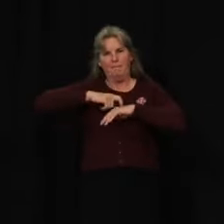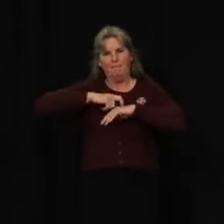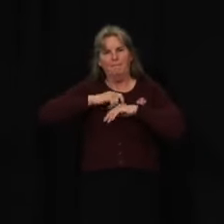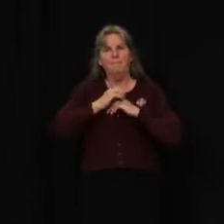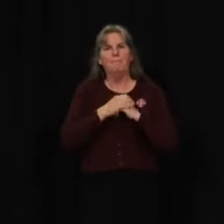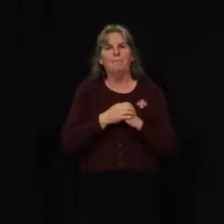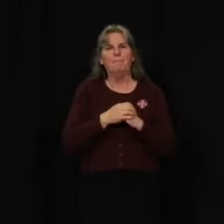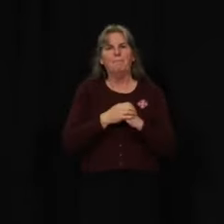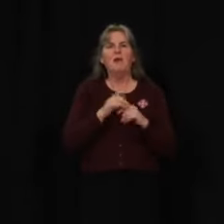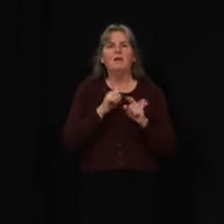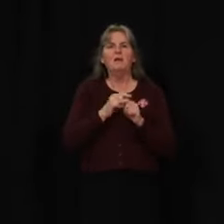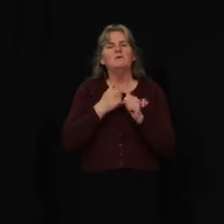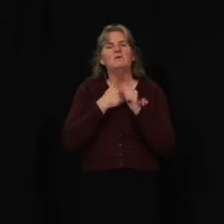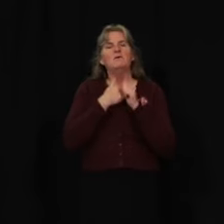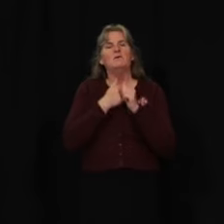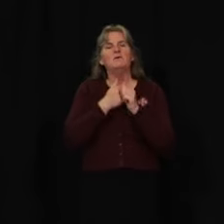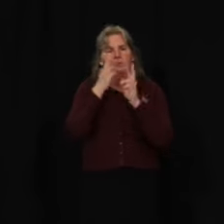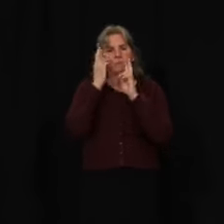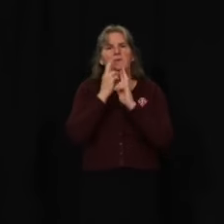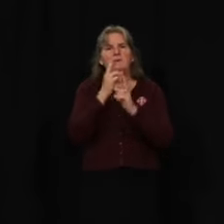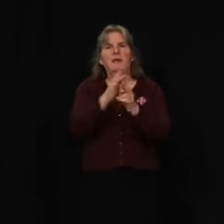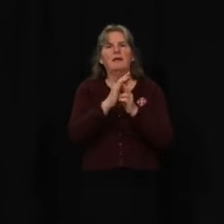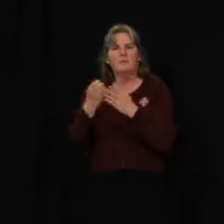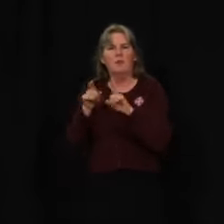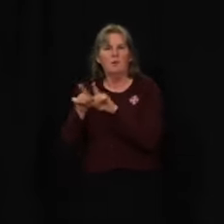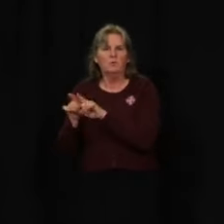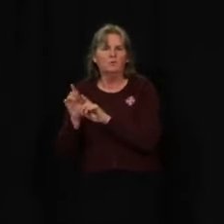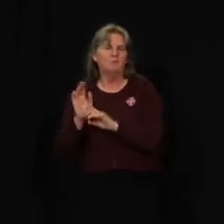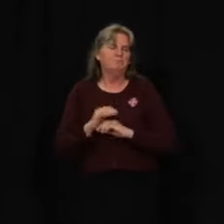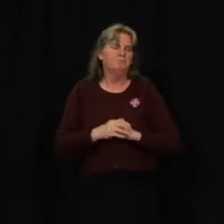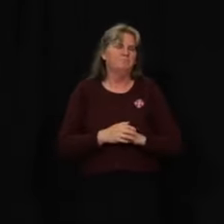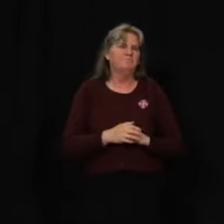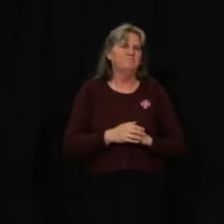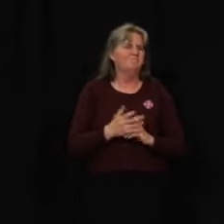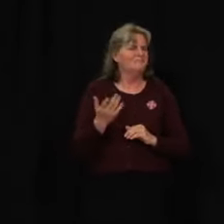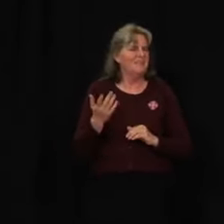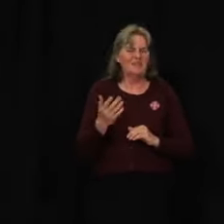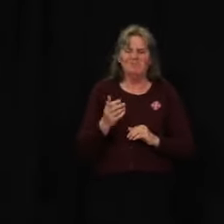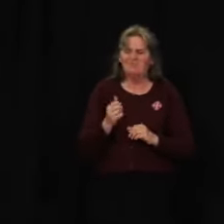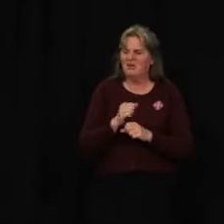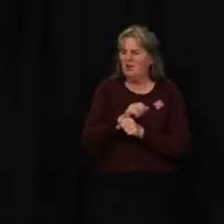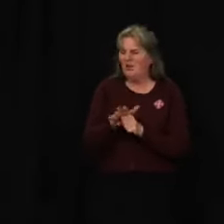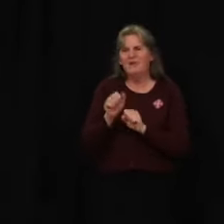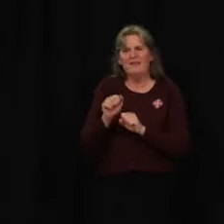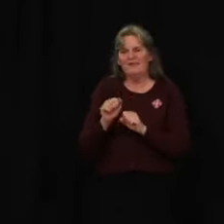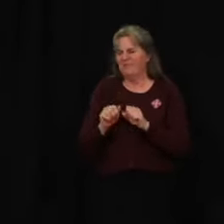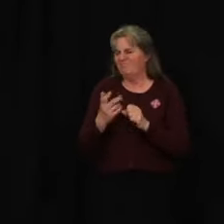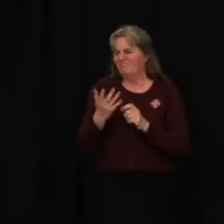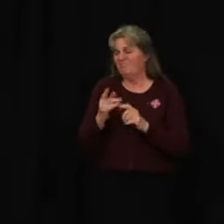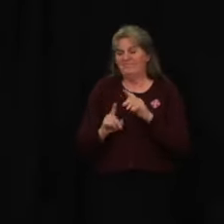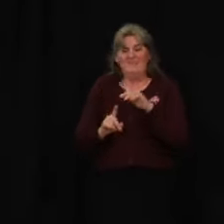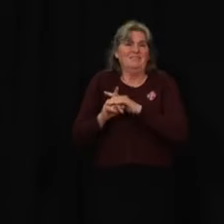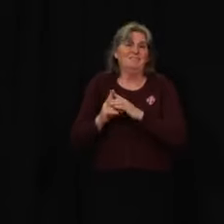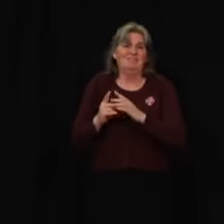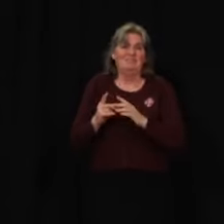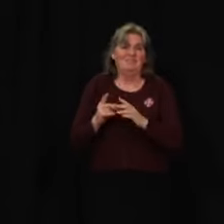exercising treaty rights. I have spoken about international flights to Yukon and they will not happen this